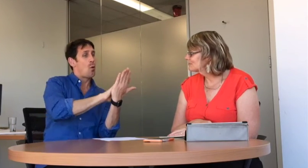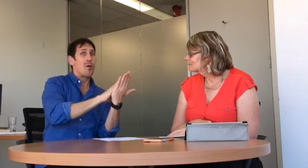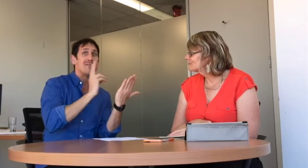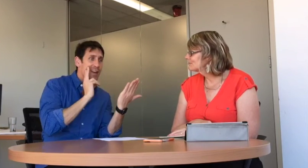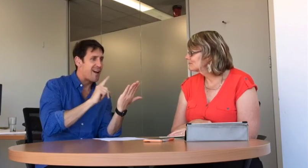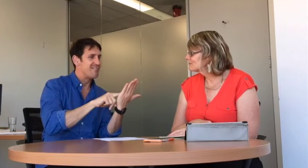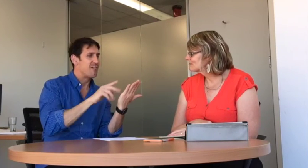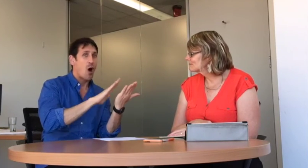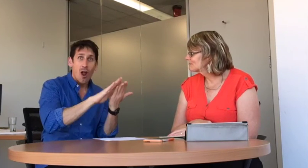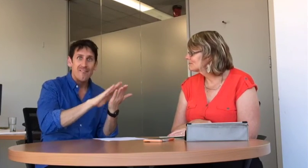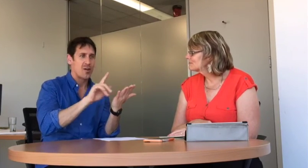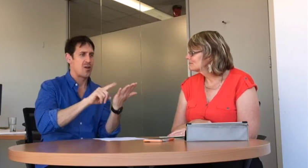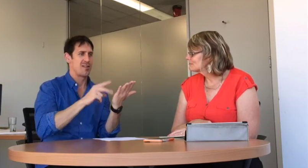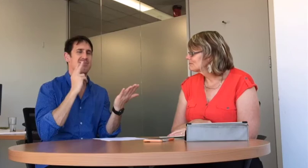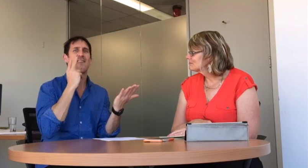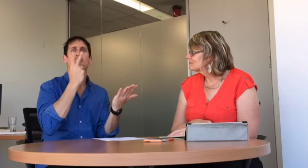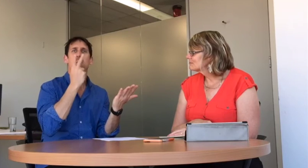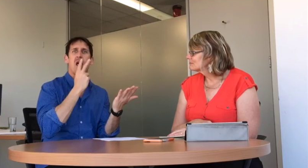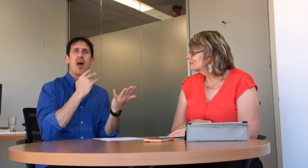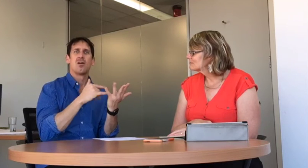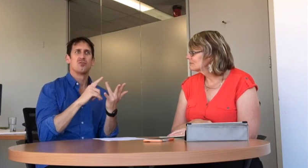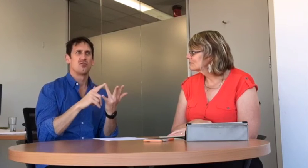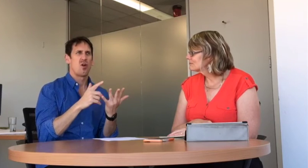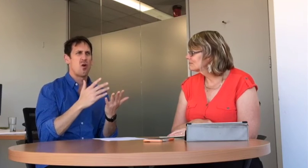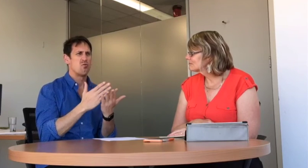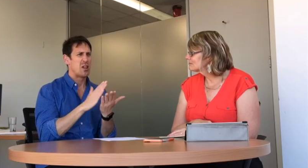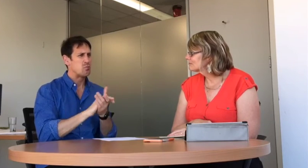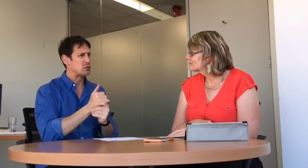So we can choose to isolate them or involve them in our community.